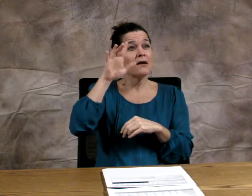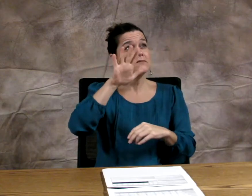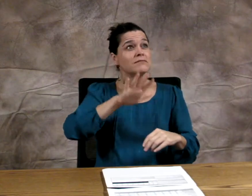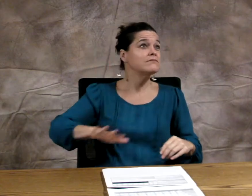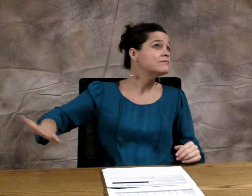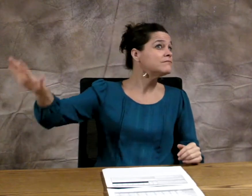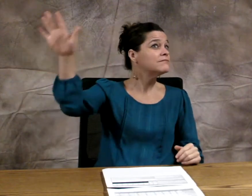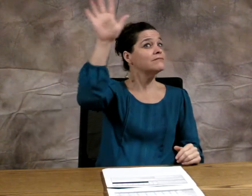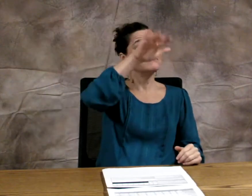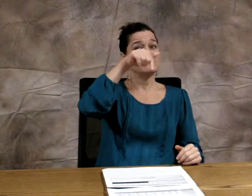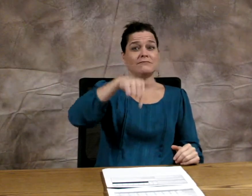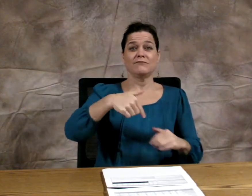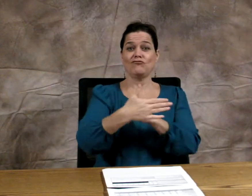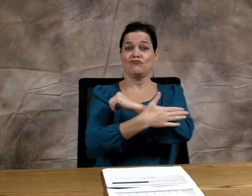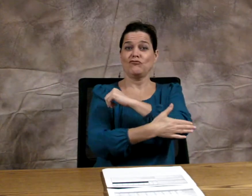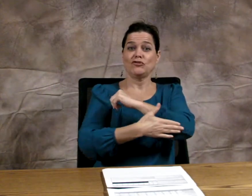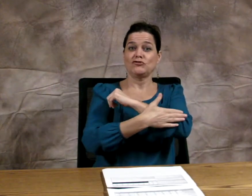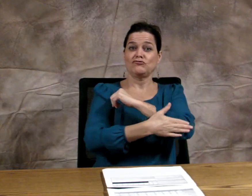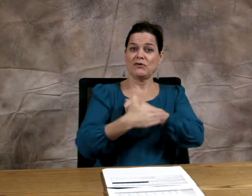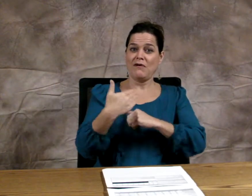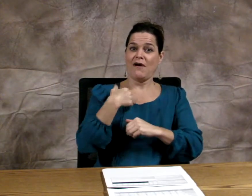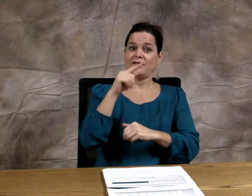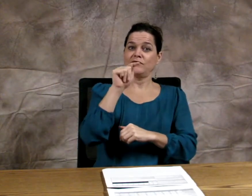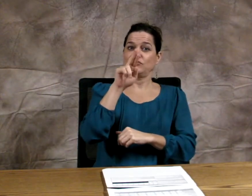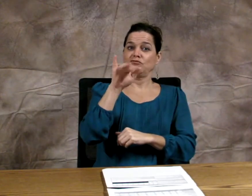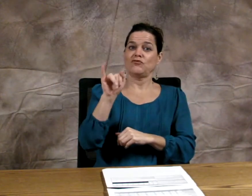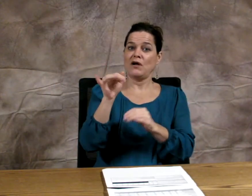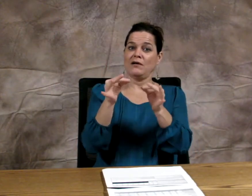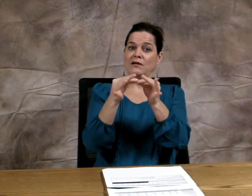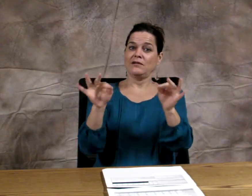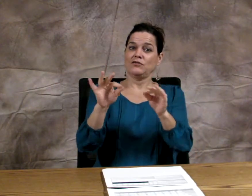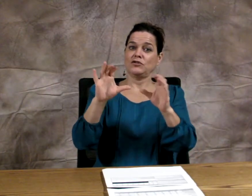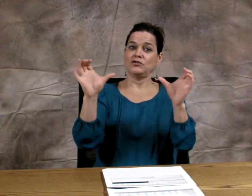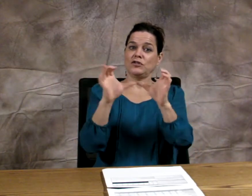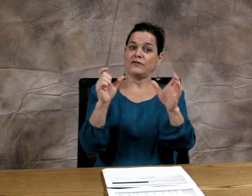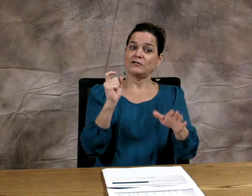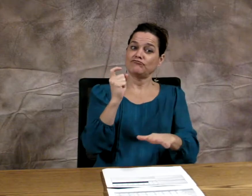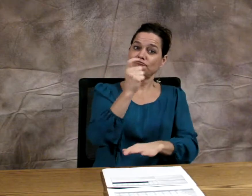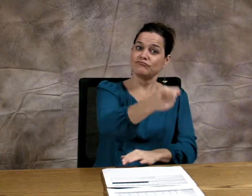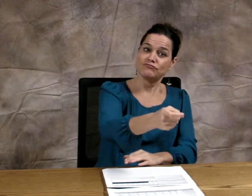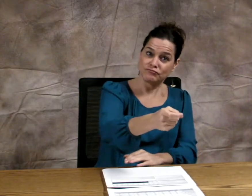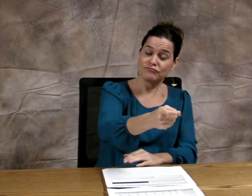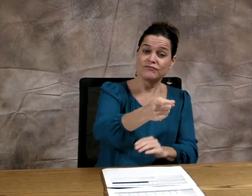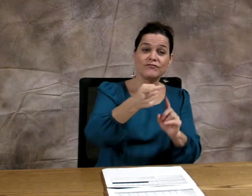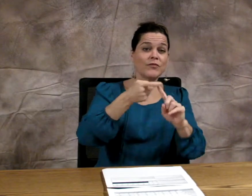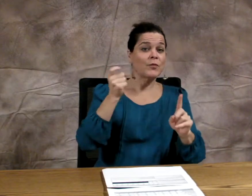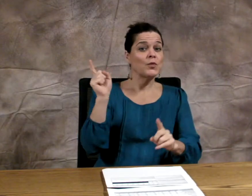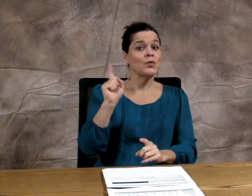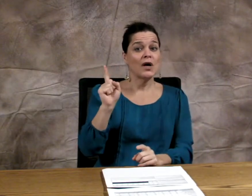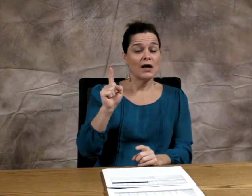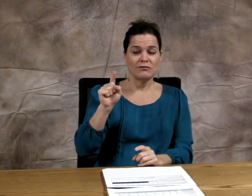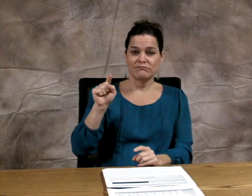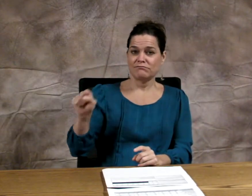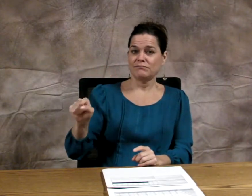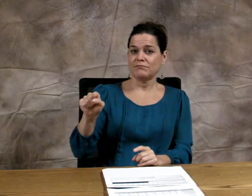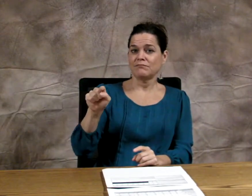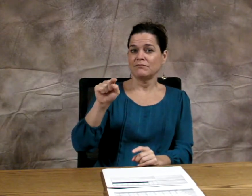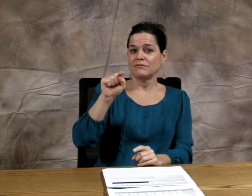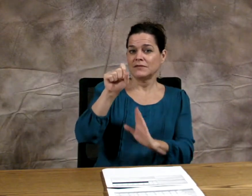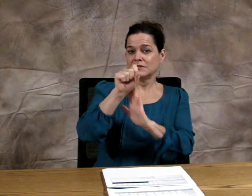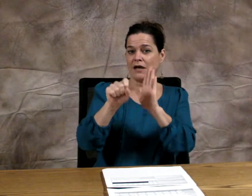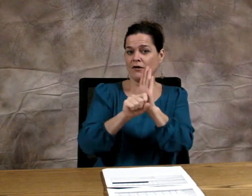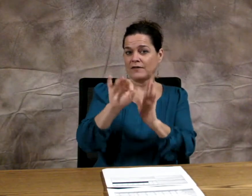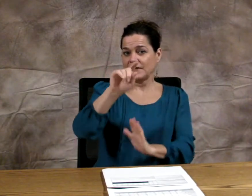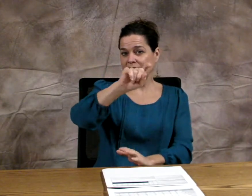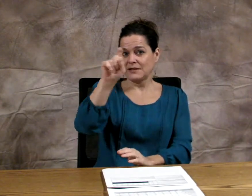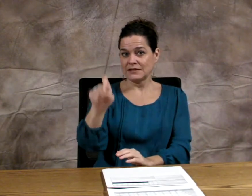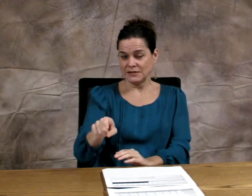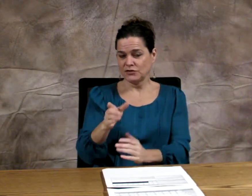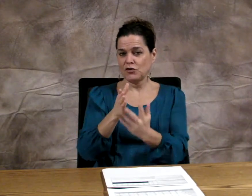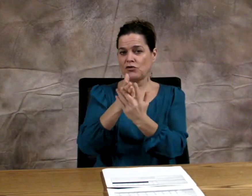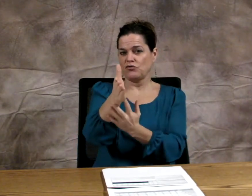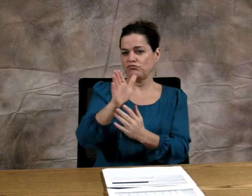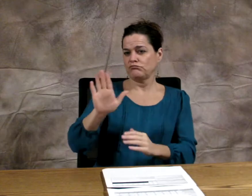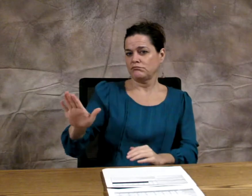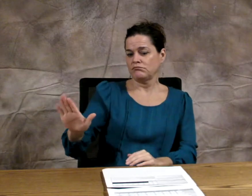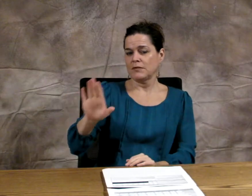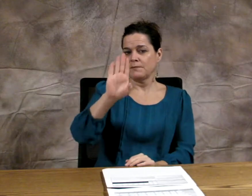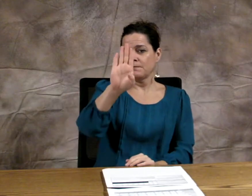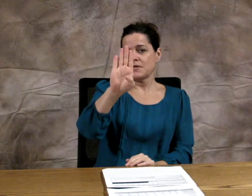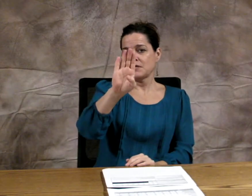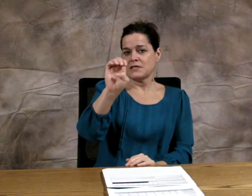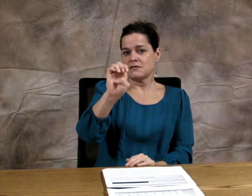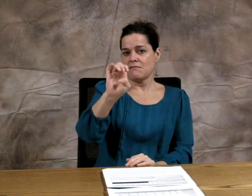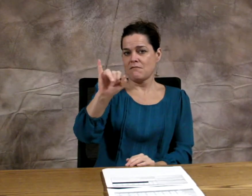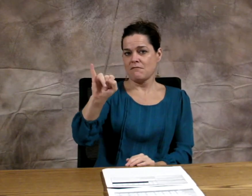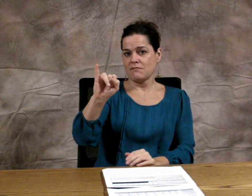The only state currently in the country who offers certification is the state of Texas,